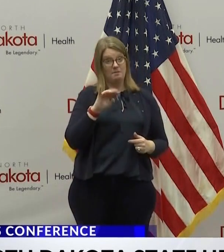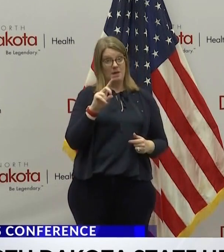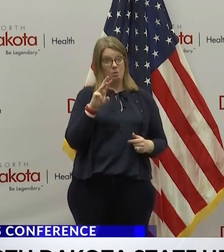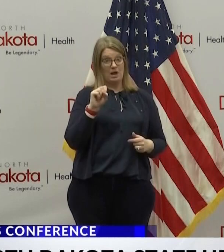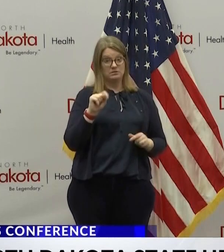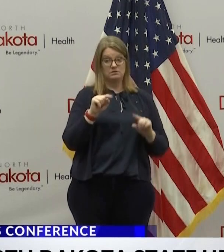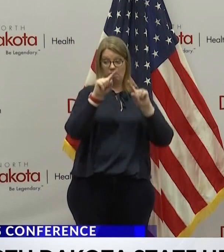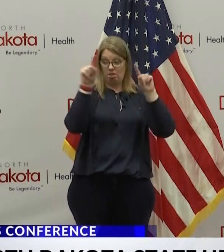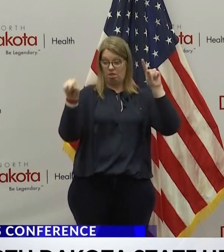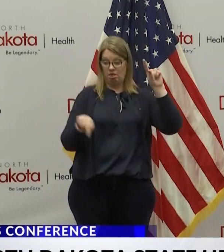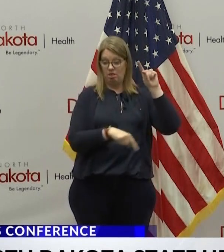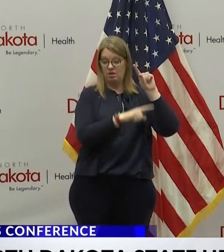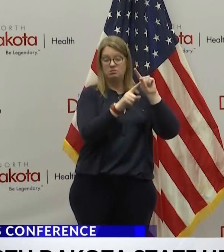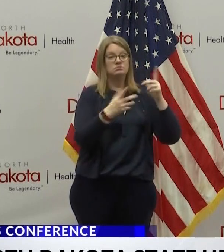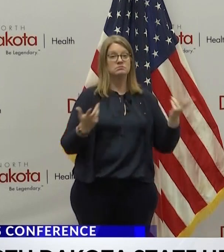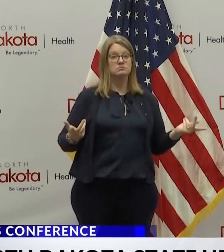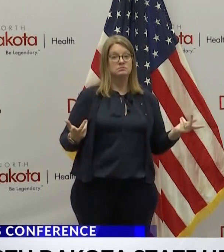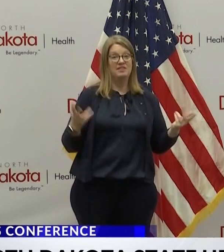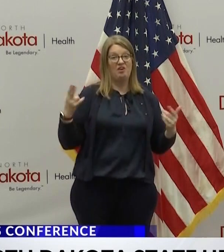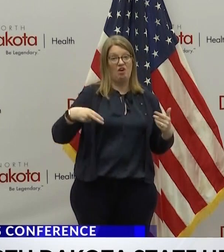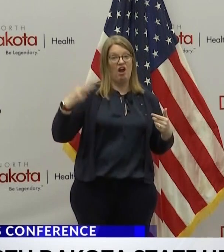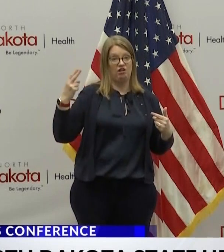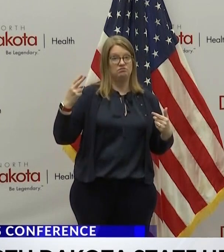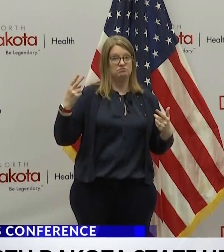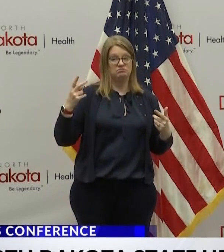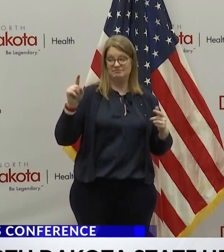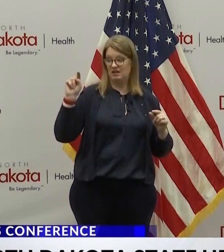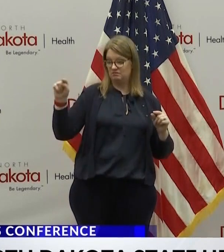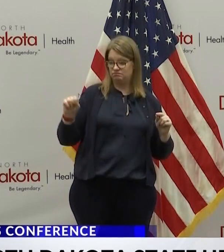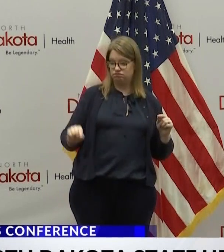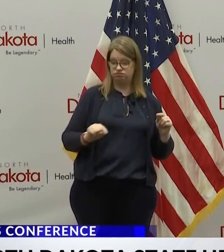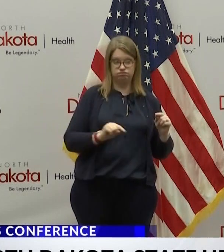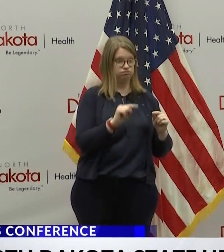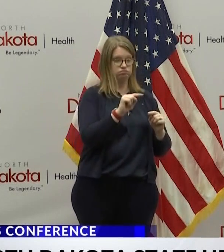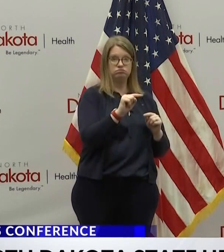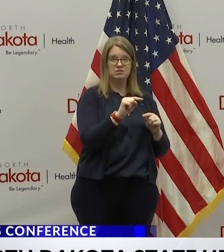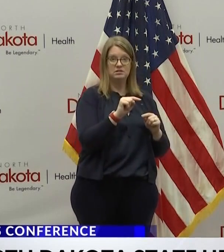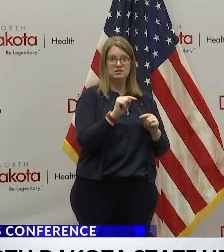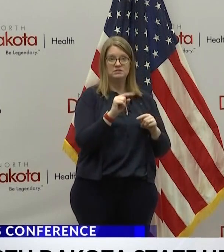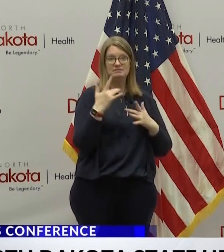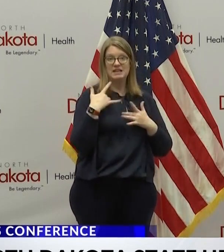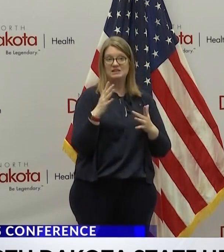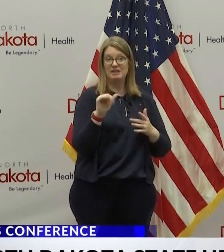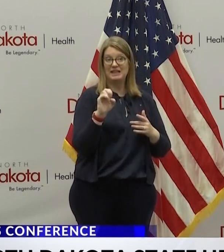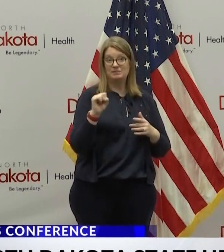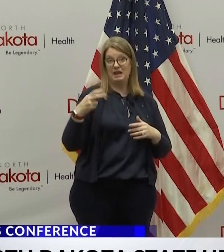MILLION NEW CASES OF COVID IN THE LAST 7 DAYS. WE IN THE MIDWEST ANY DIRECTION